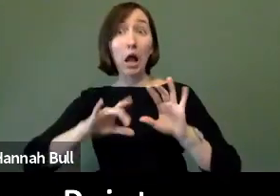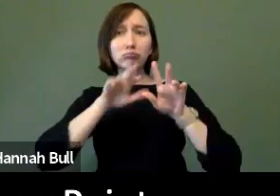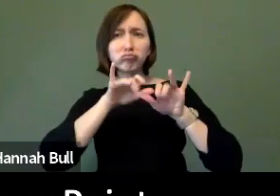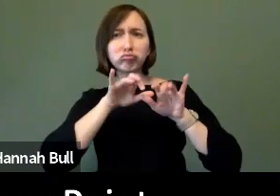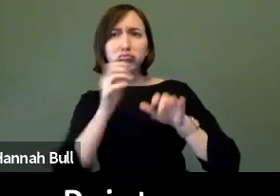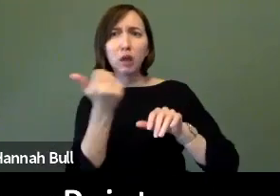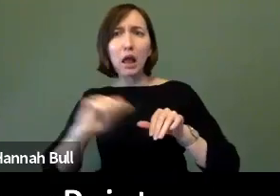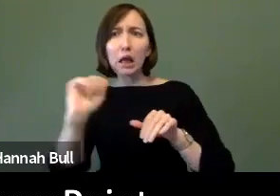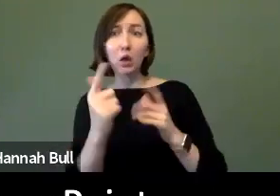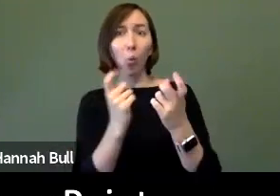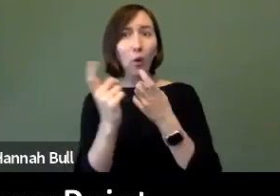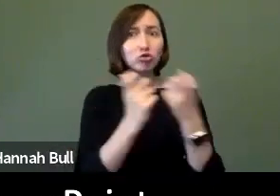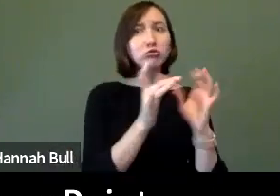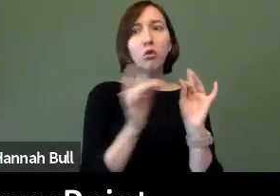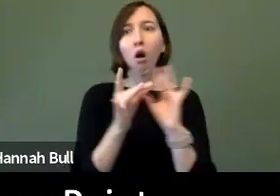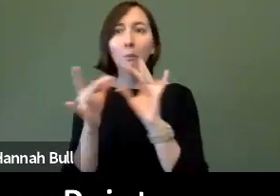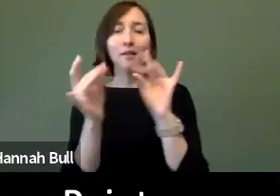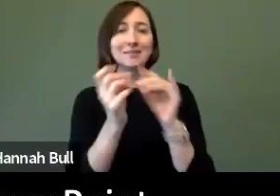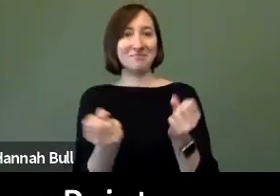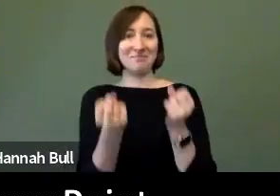We're hearing from a bunch of you already.